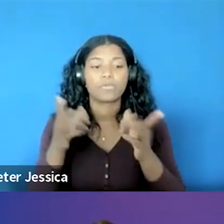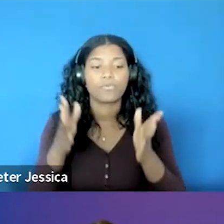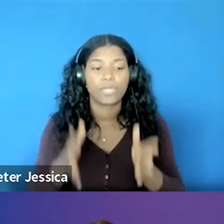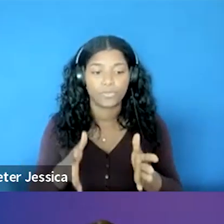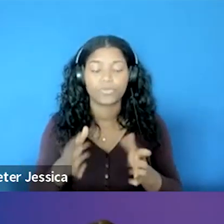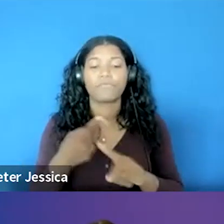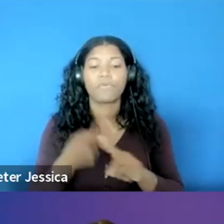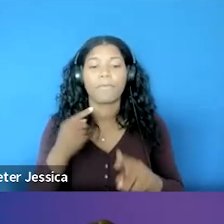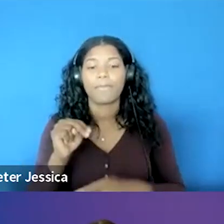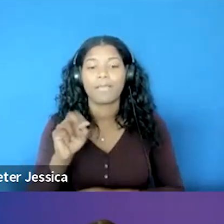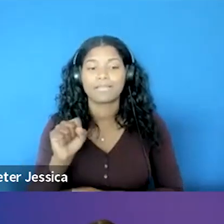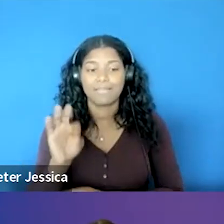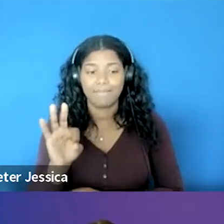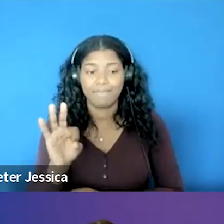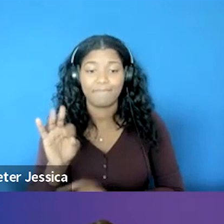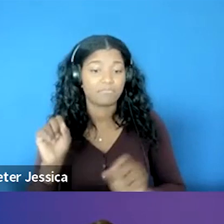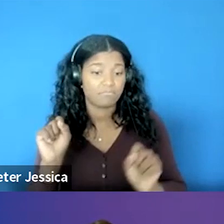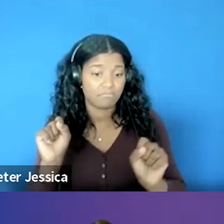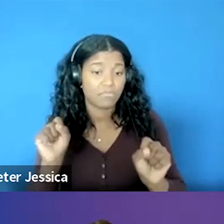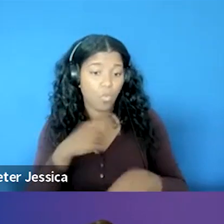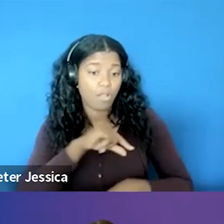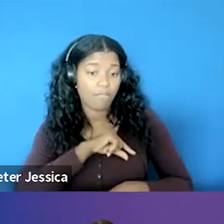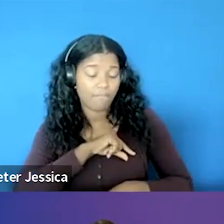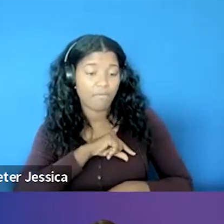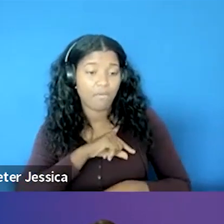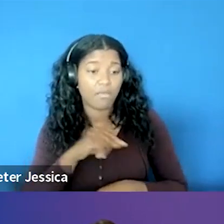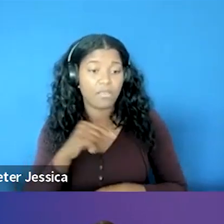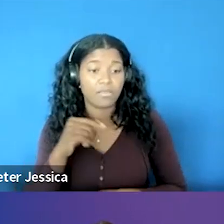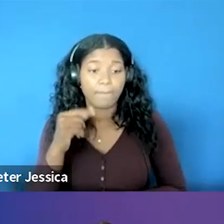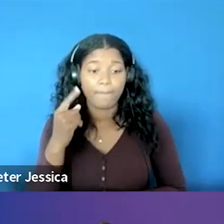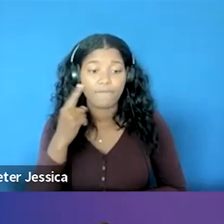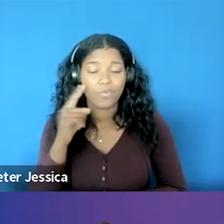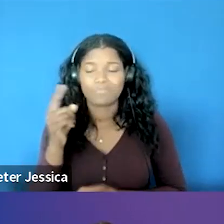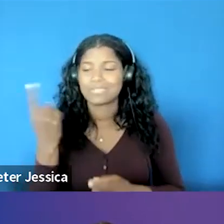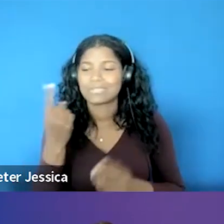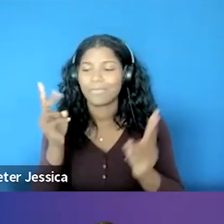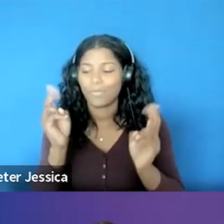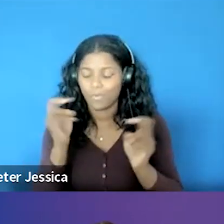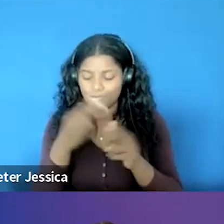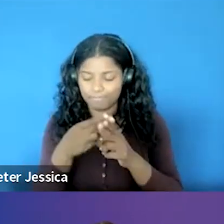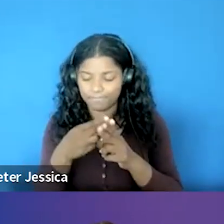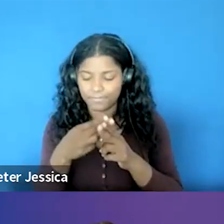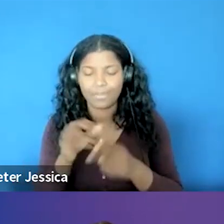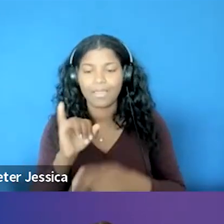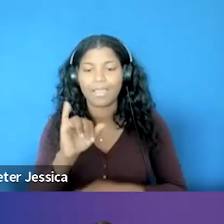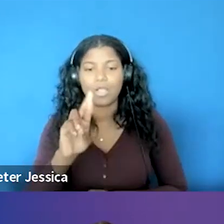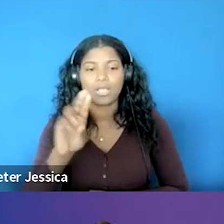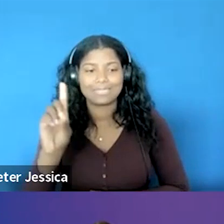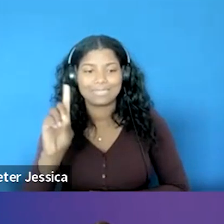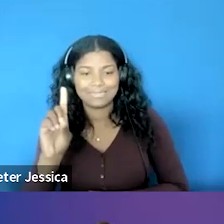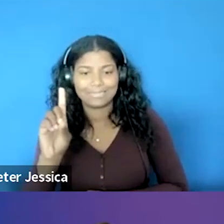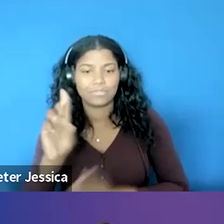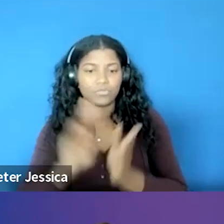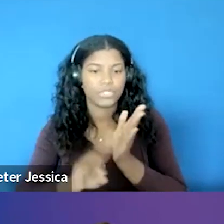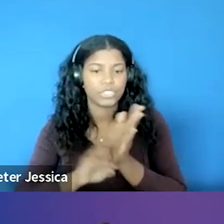are eligible for something we call IRD or research and development time,